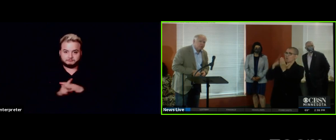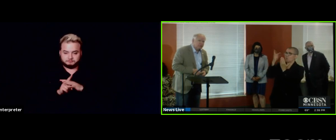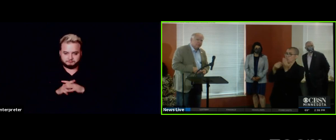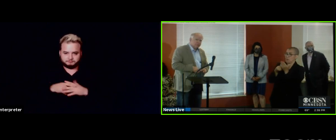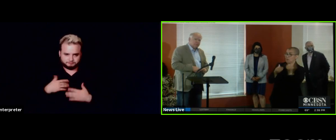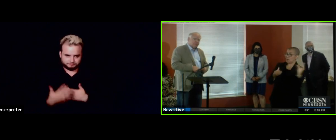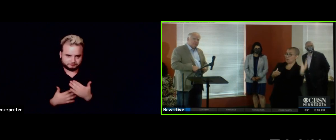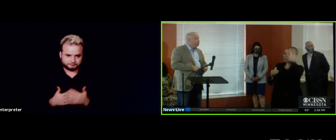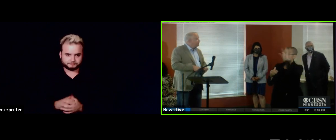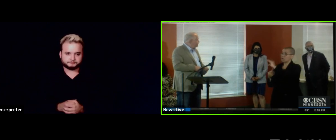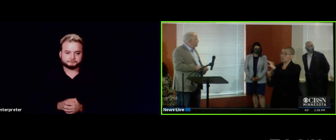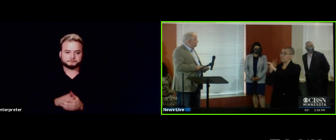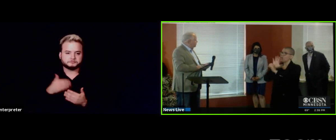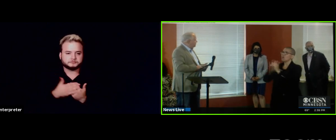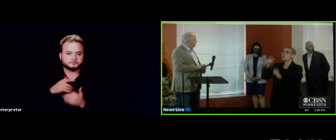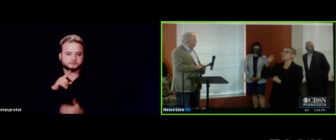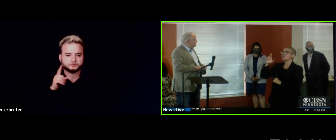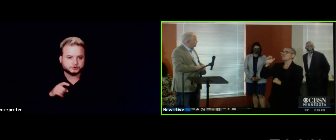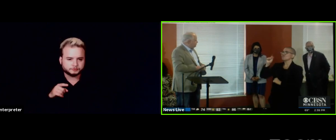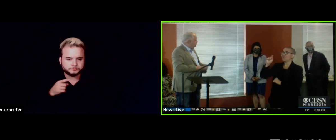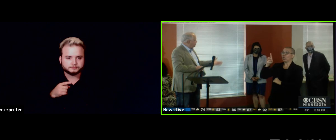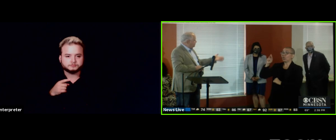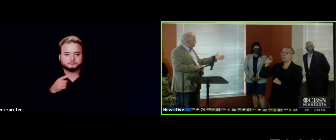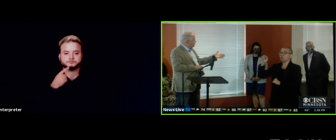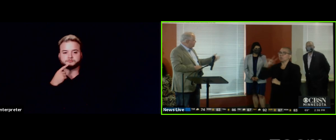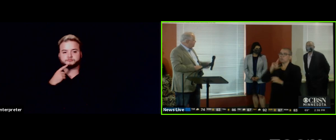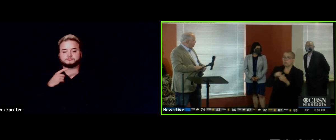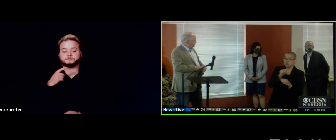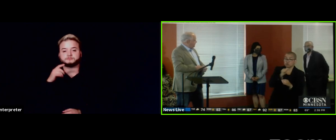the metro area? Is that anything that you're looking at doing with the housing assistance